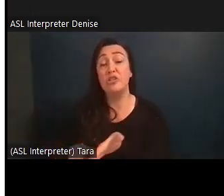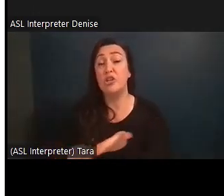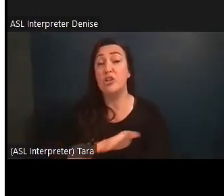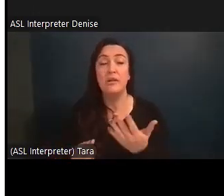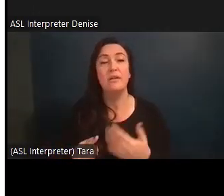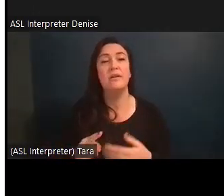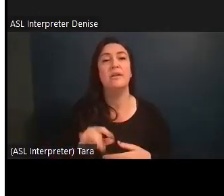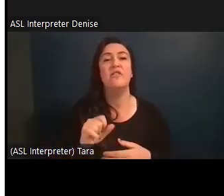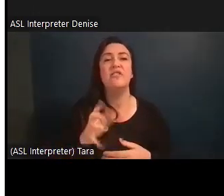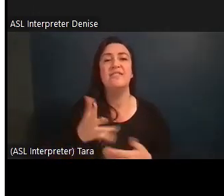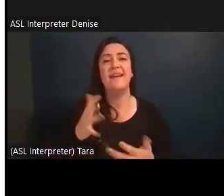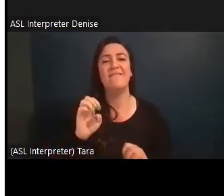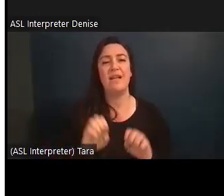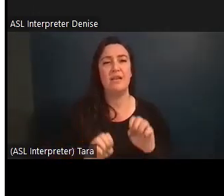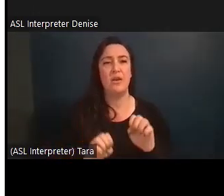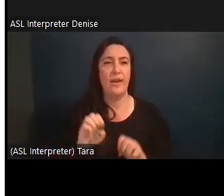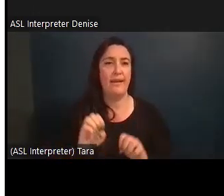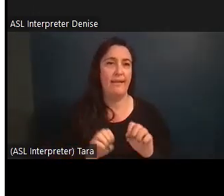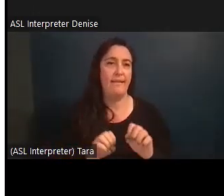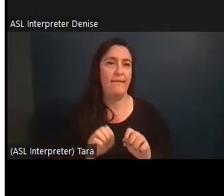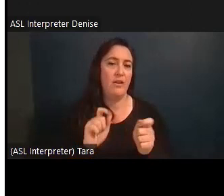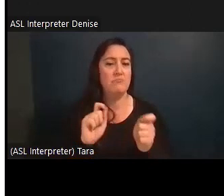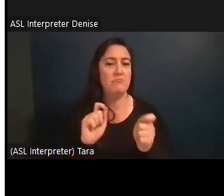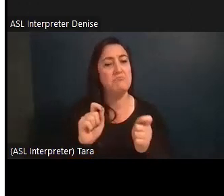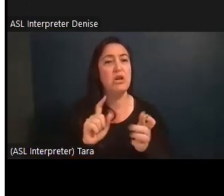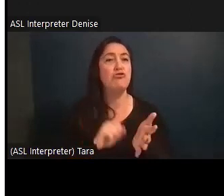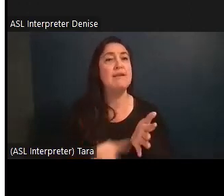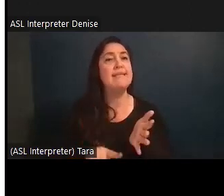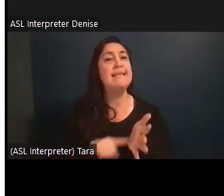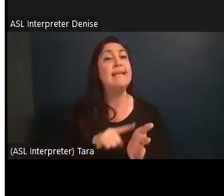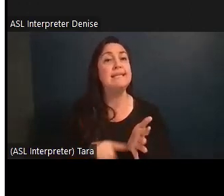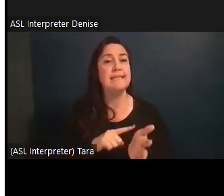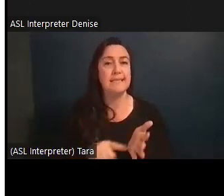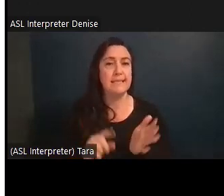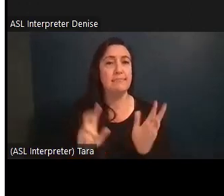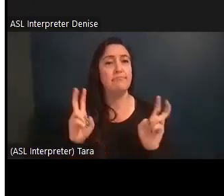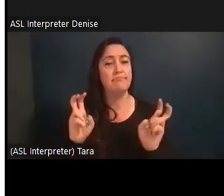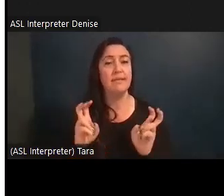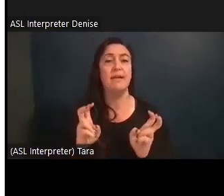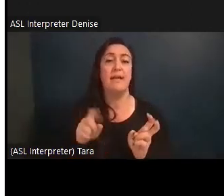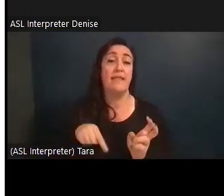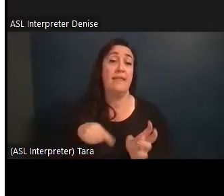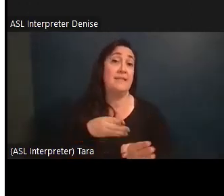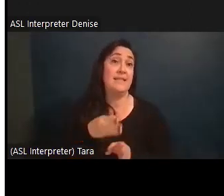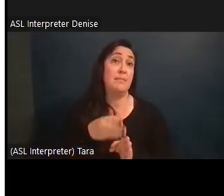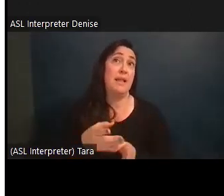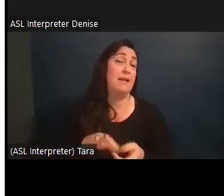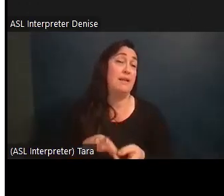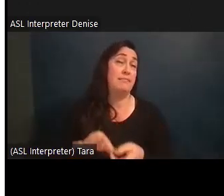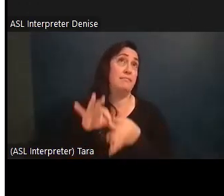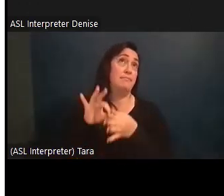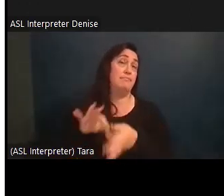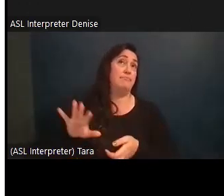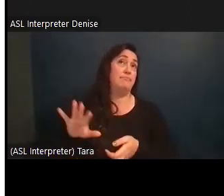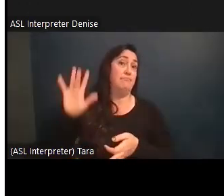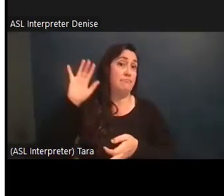critiques spanning you know this this discipline goes back for about 100 years in the US at least.